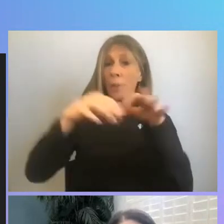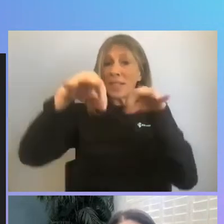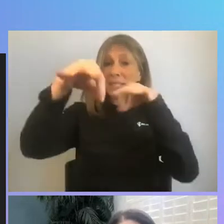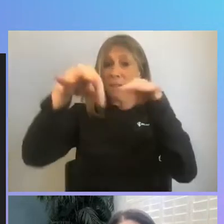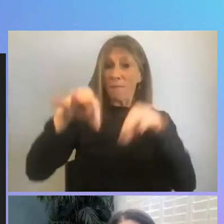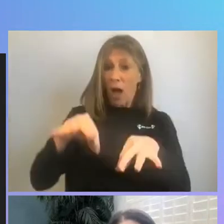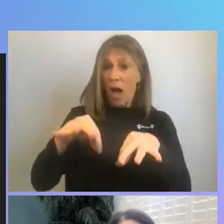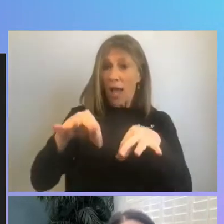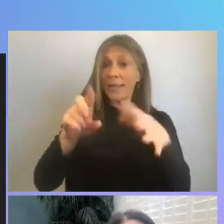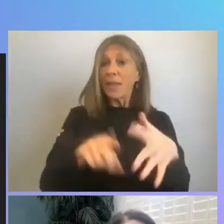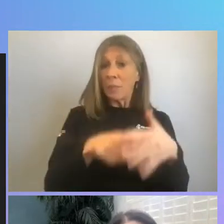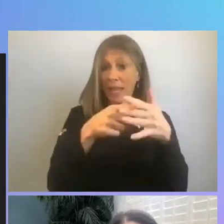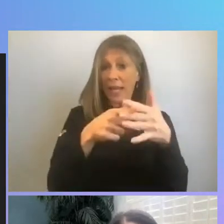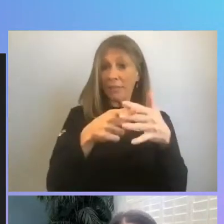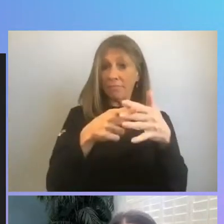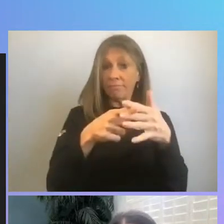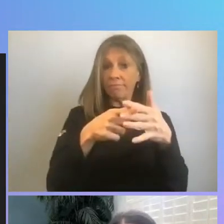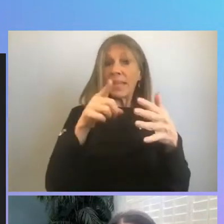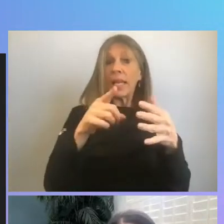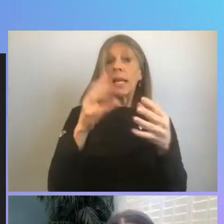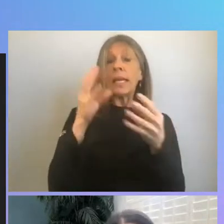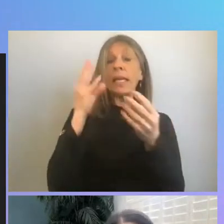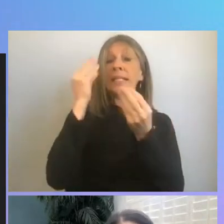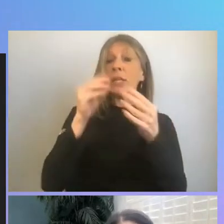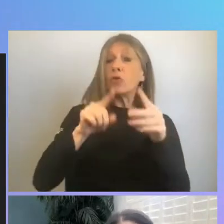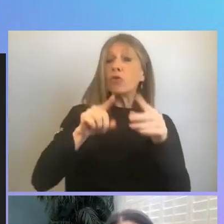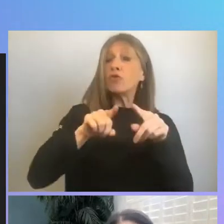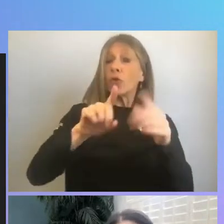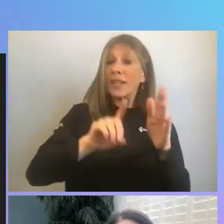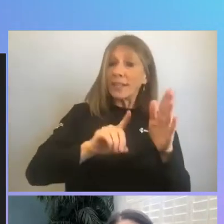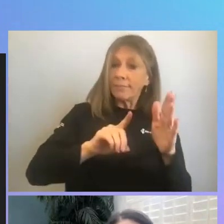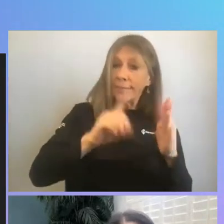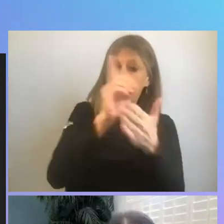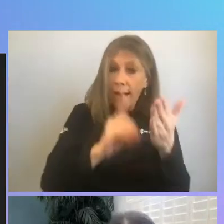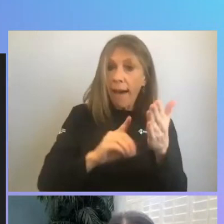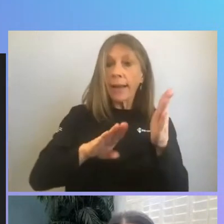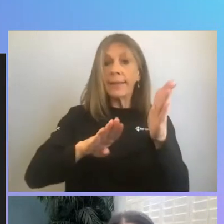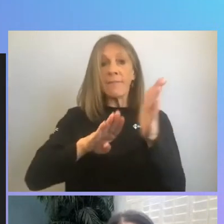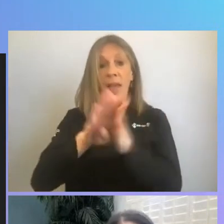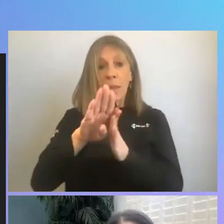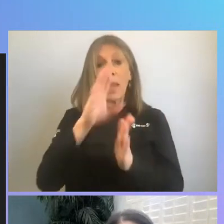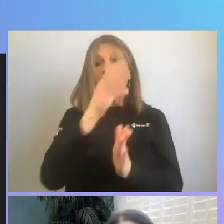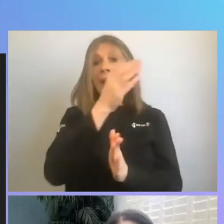it's considered during design development and QA and